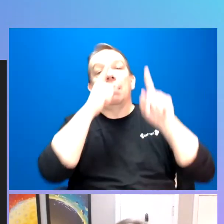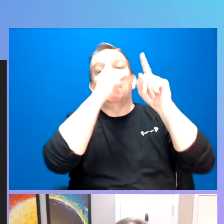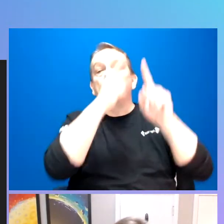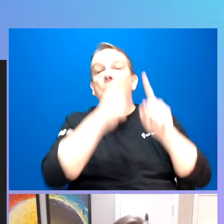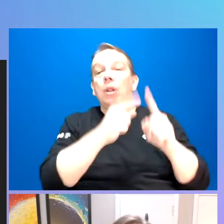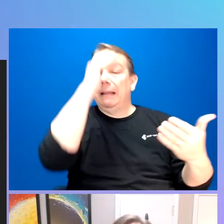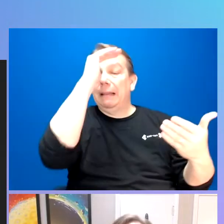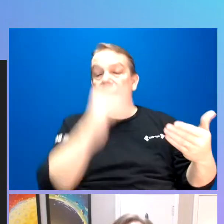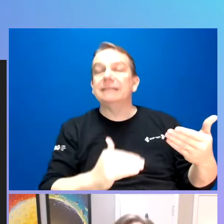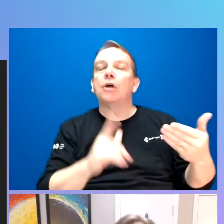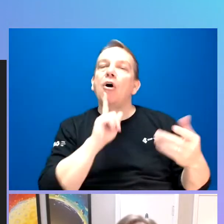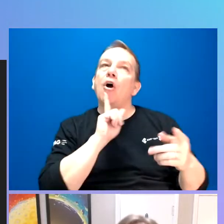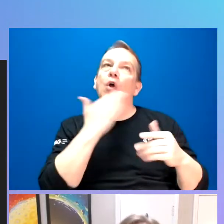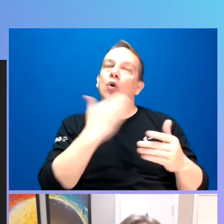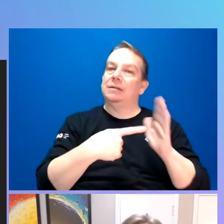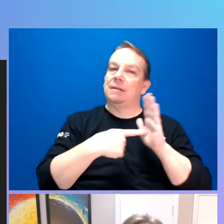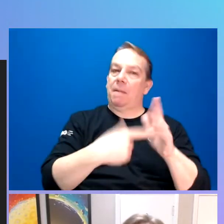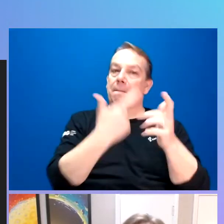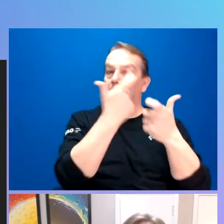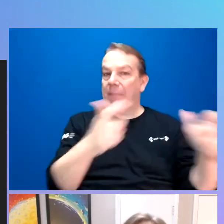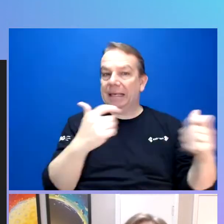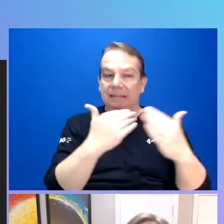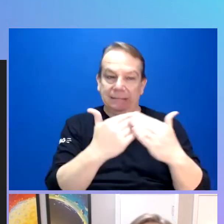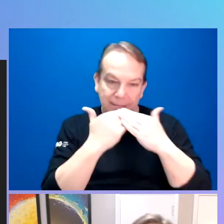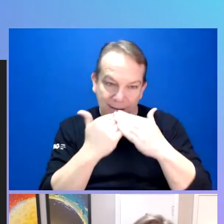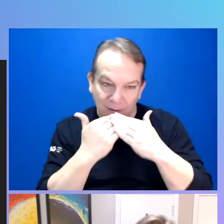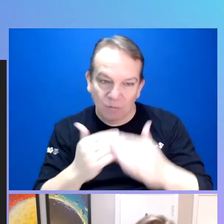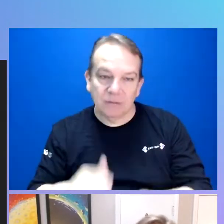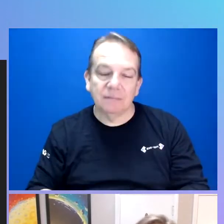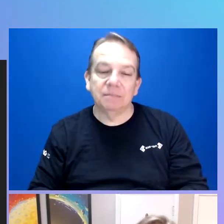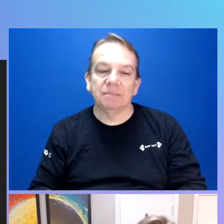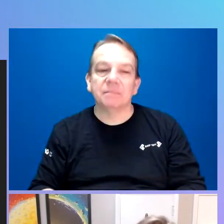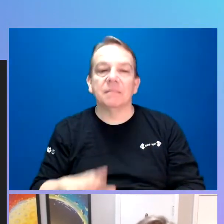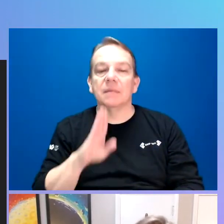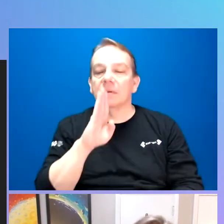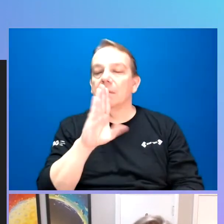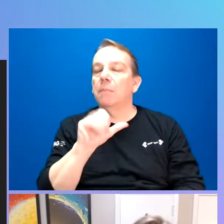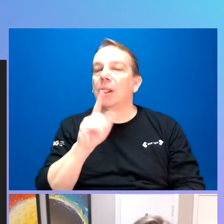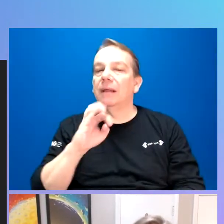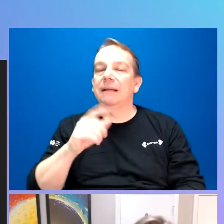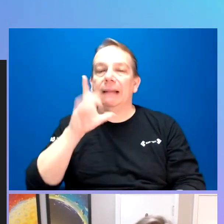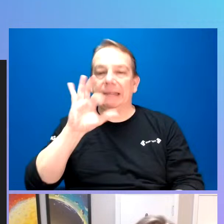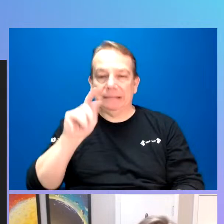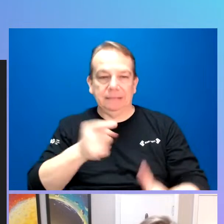sandwich. Our example design here includes a bulleted list